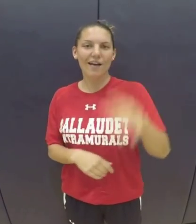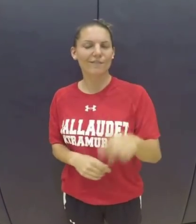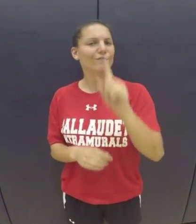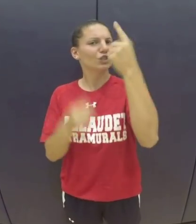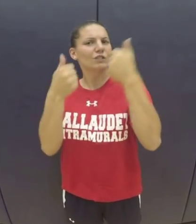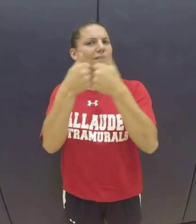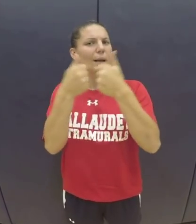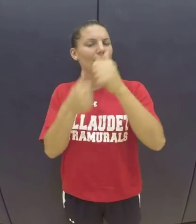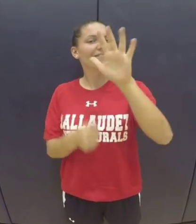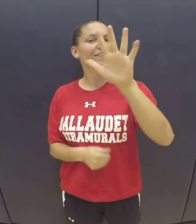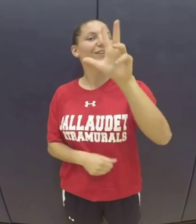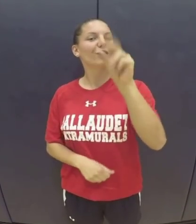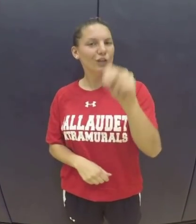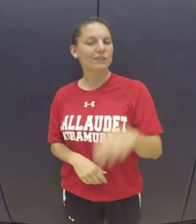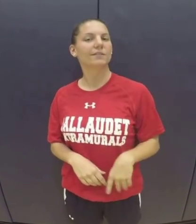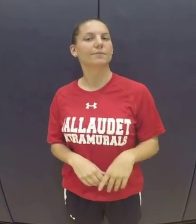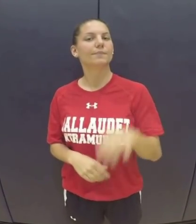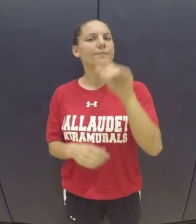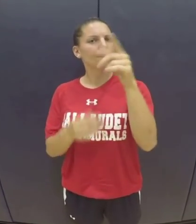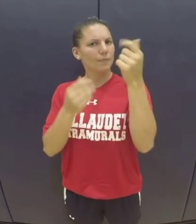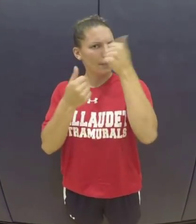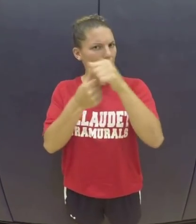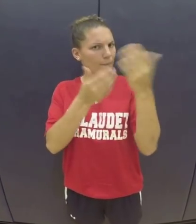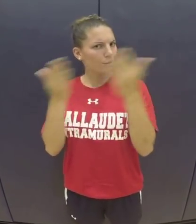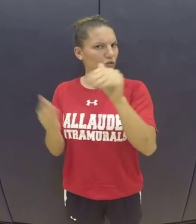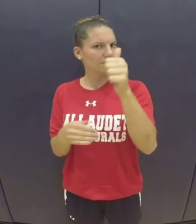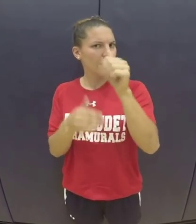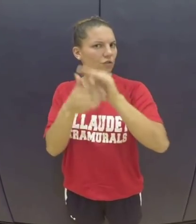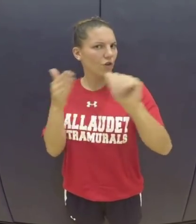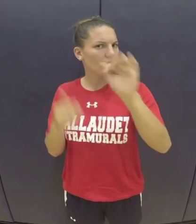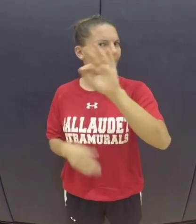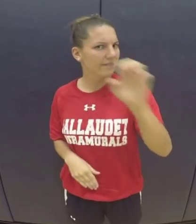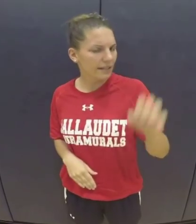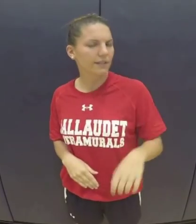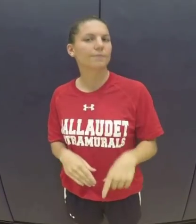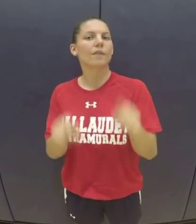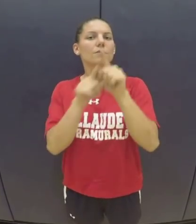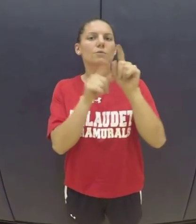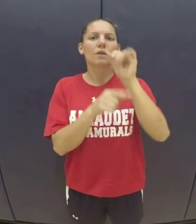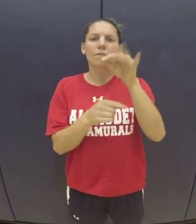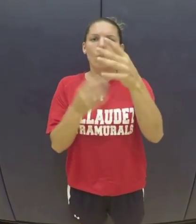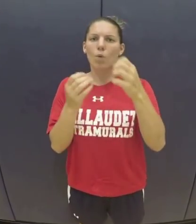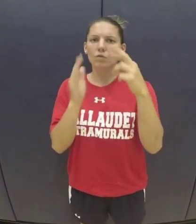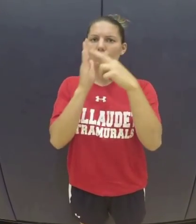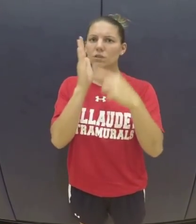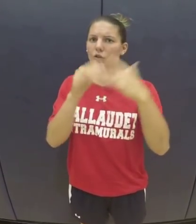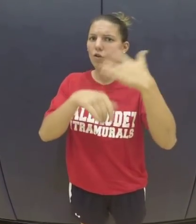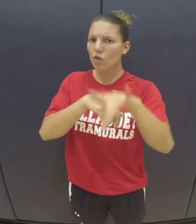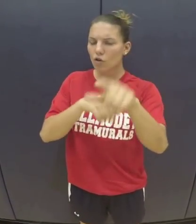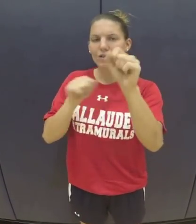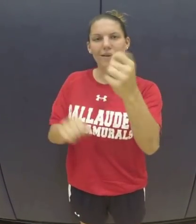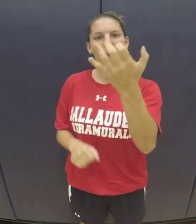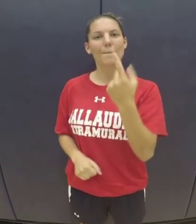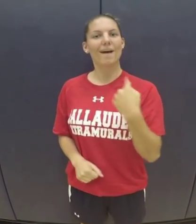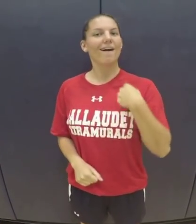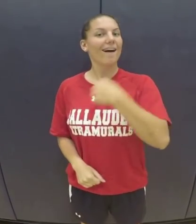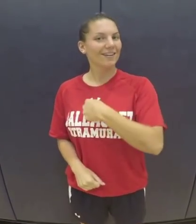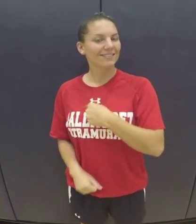First game will be at 5:30pm. Be sure to remember to bring $10 team fee! Also, if you would like to register early, you can email us at intramurals@gallaudet.edu